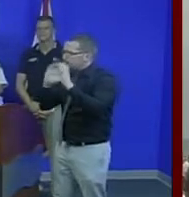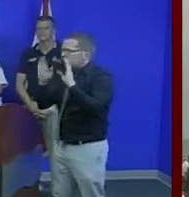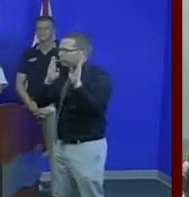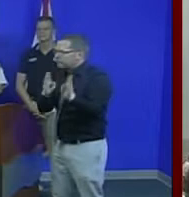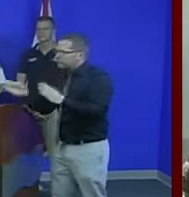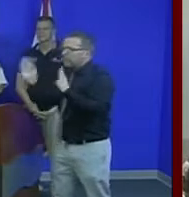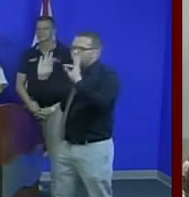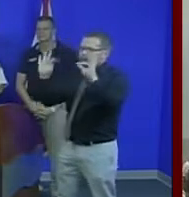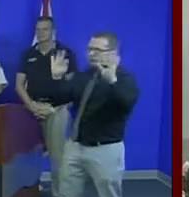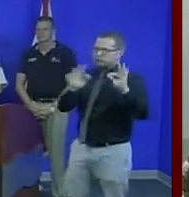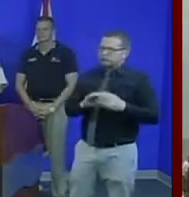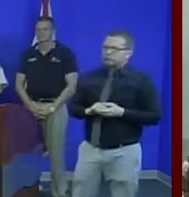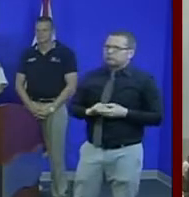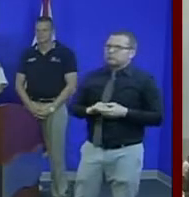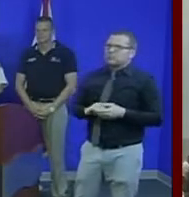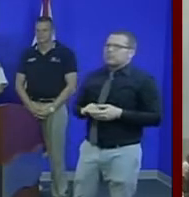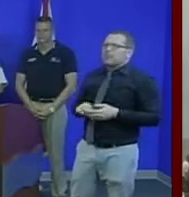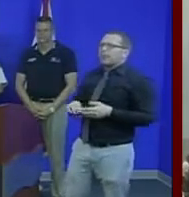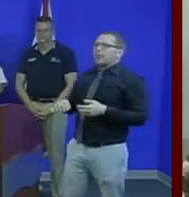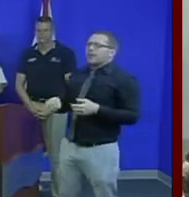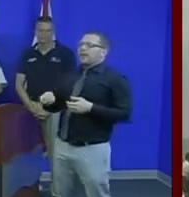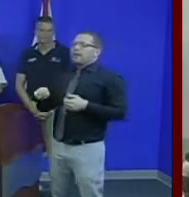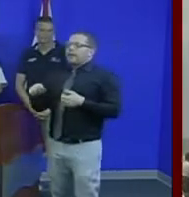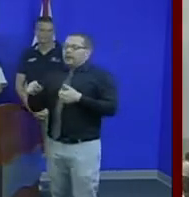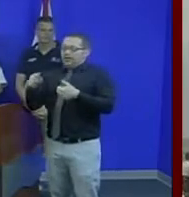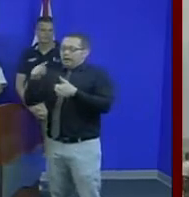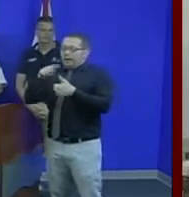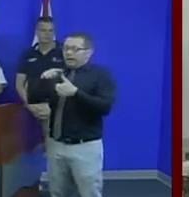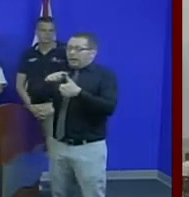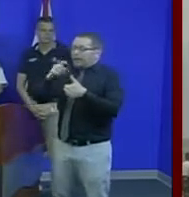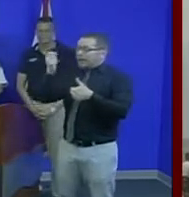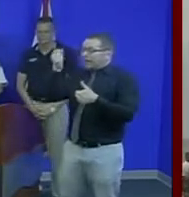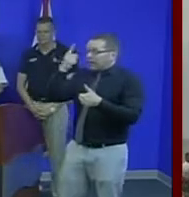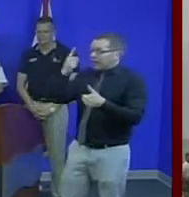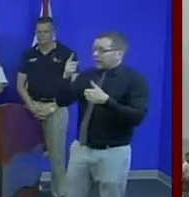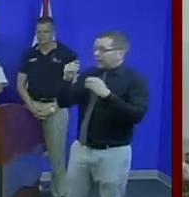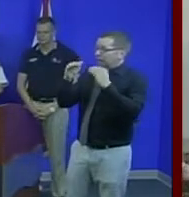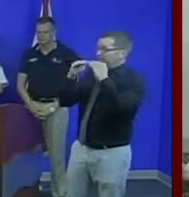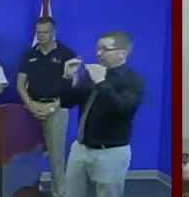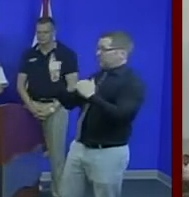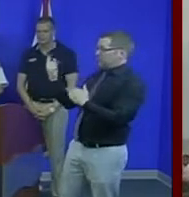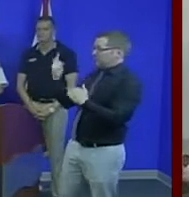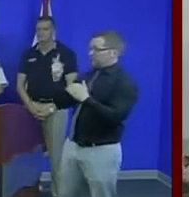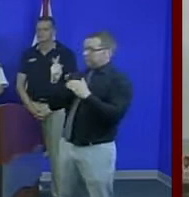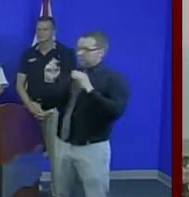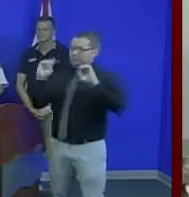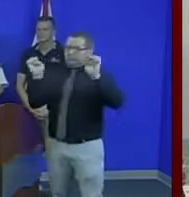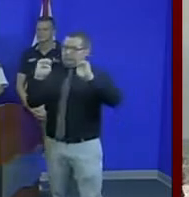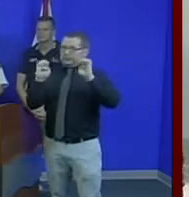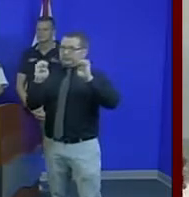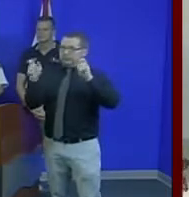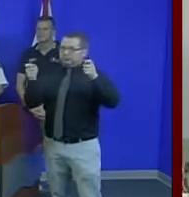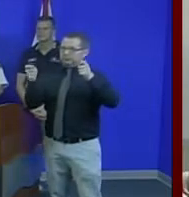00 A.M. REPRESENTING DIFFERENT AGENCIES